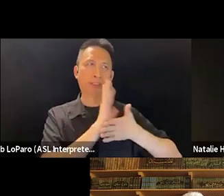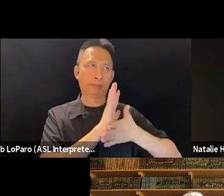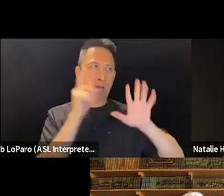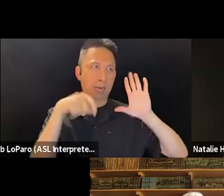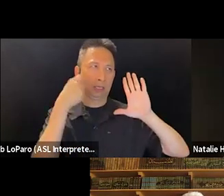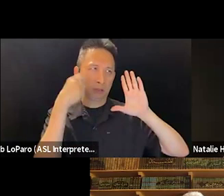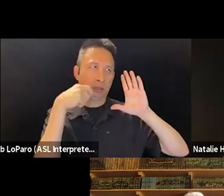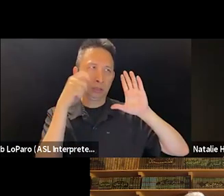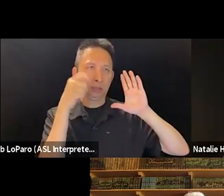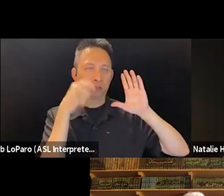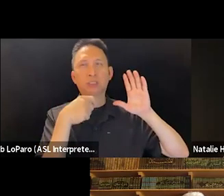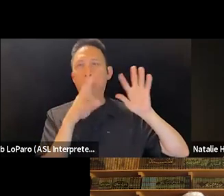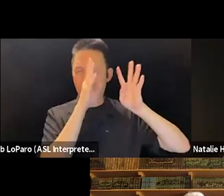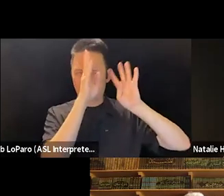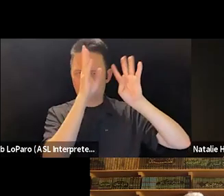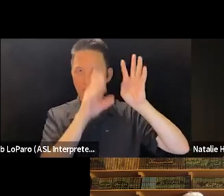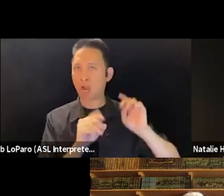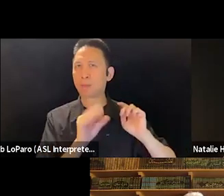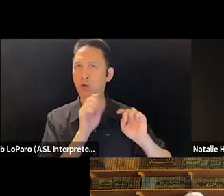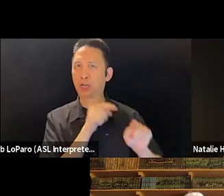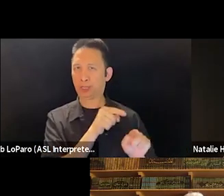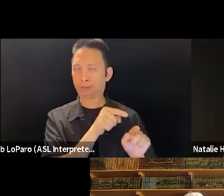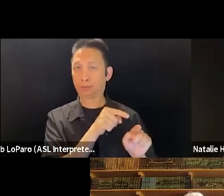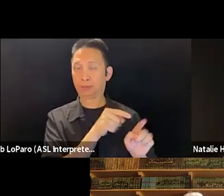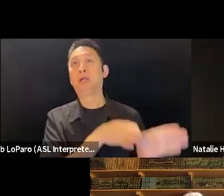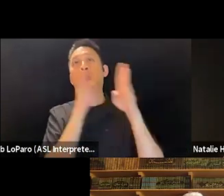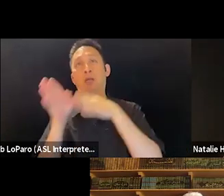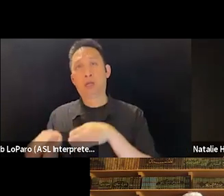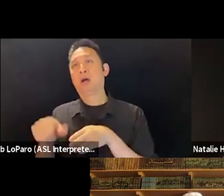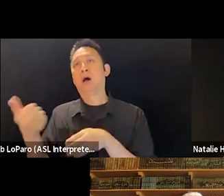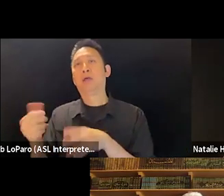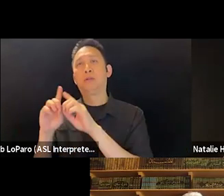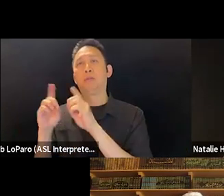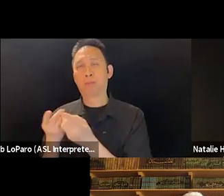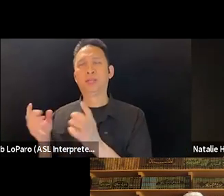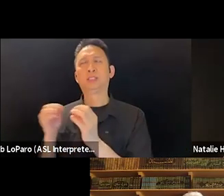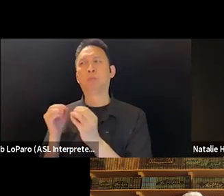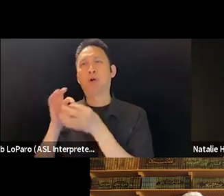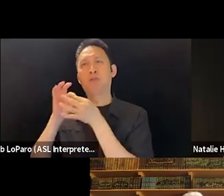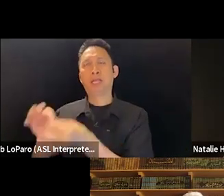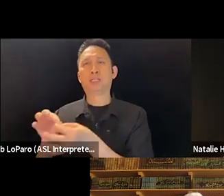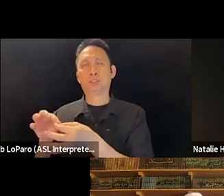or creative documentary. And we have another place which is more acquisition.